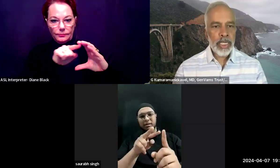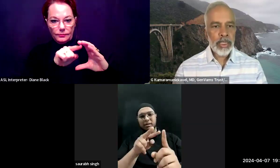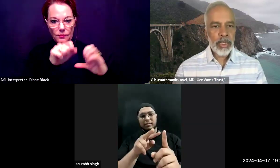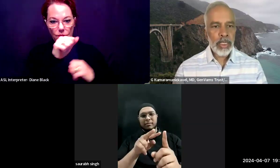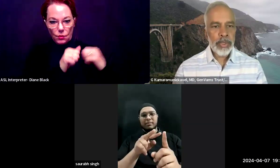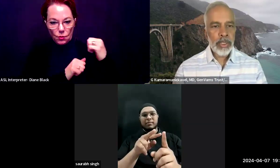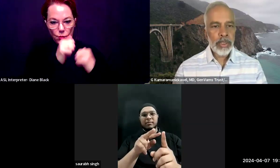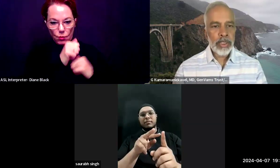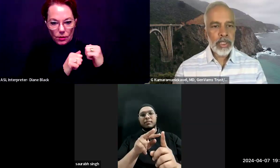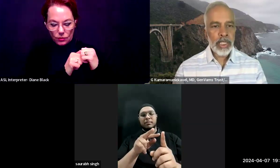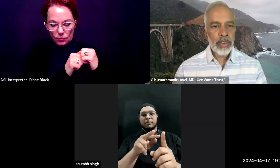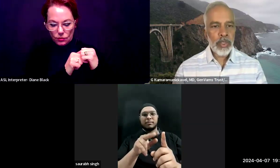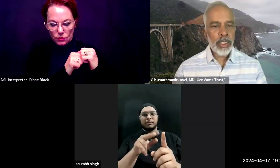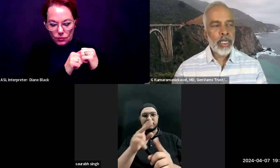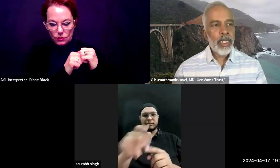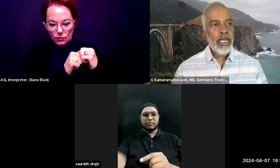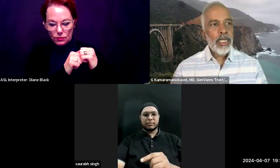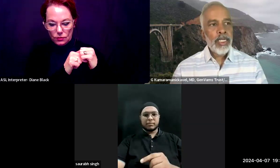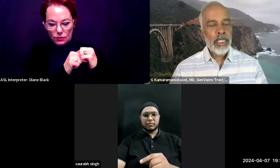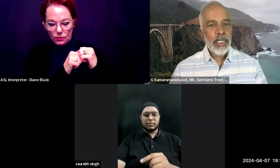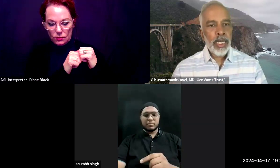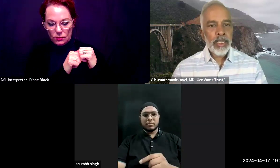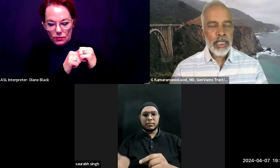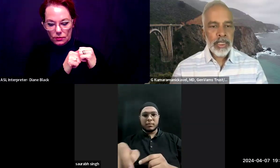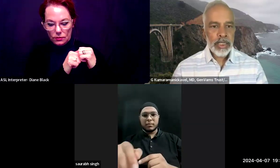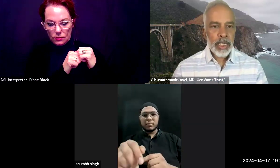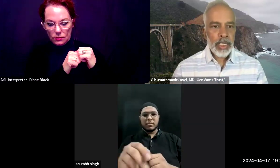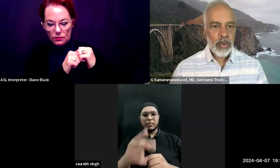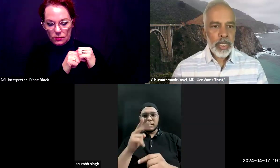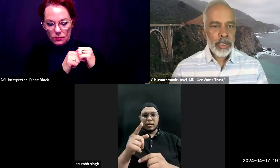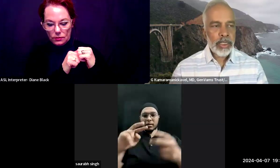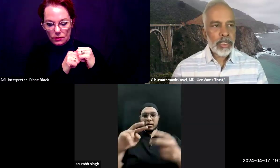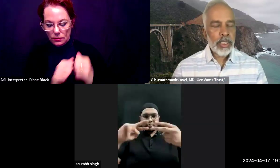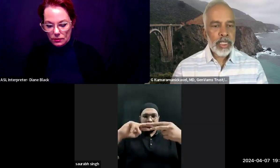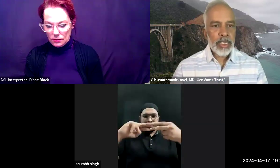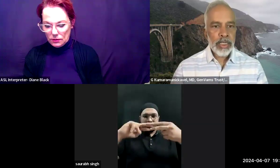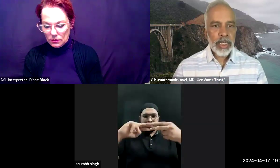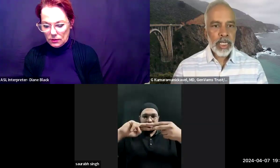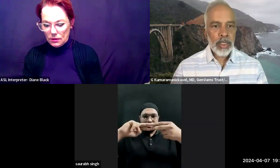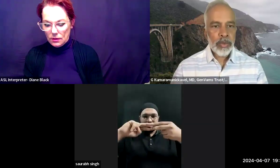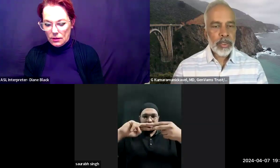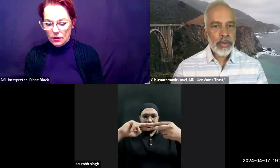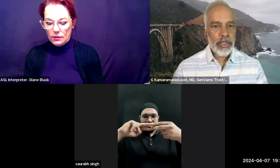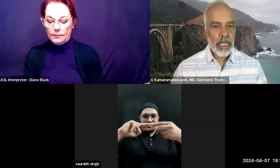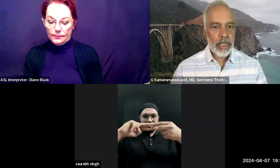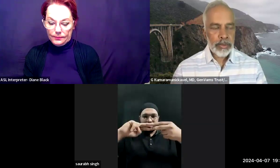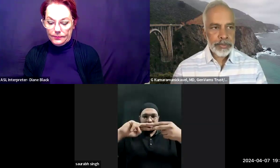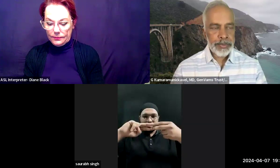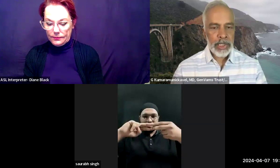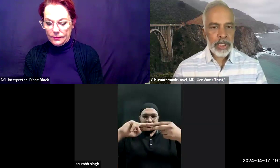yolk-like in appearance. And that's where the arteries and the veins get in and get out of the eye and